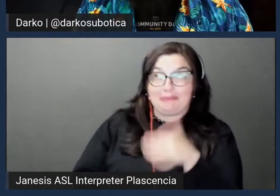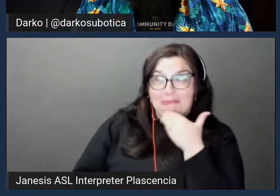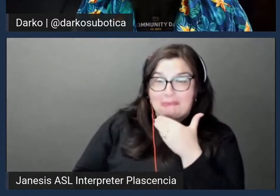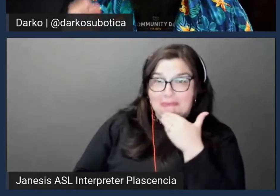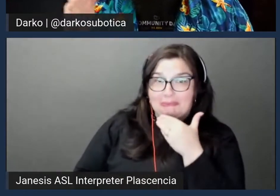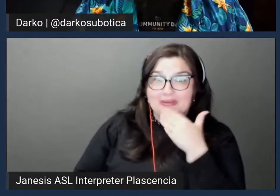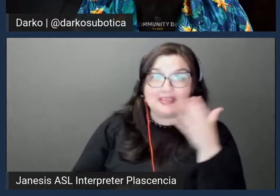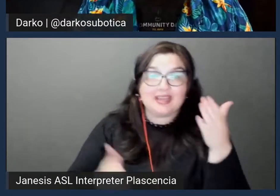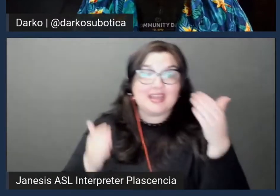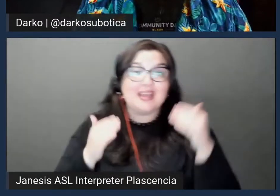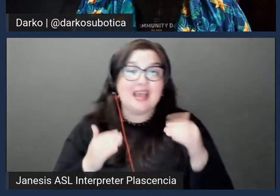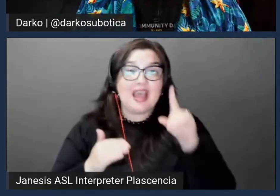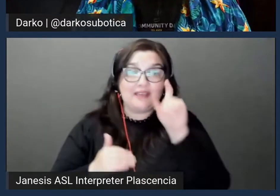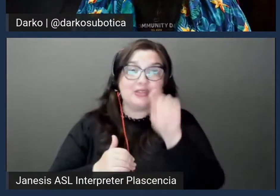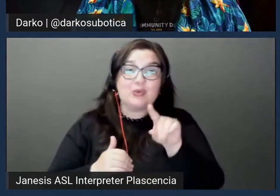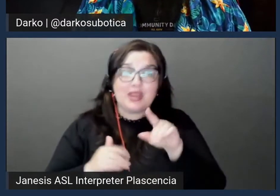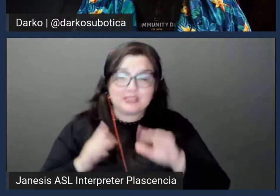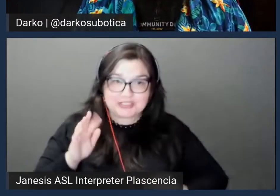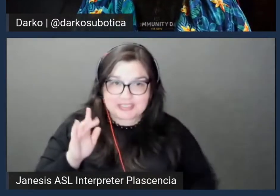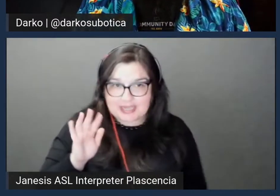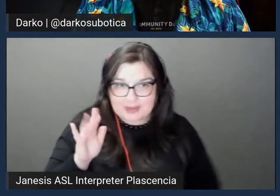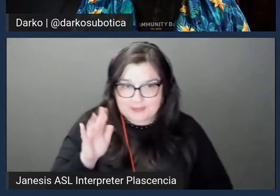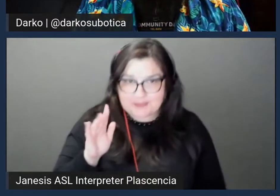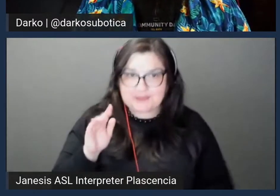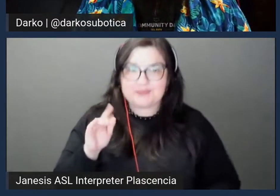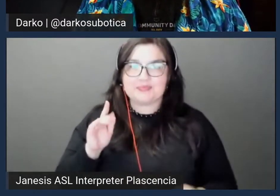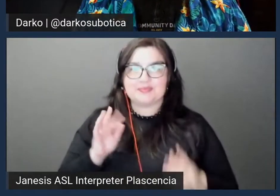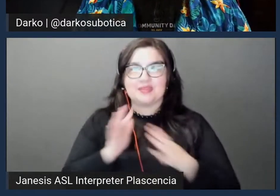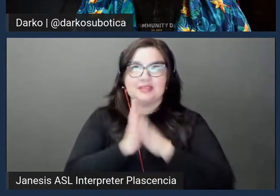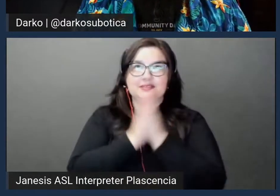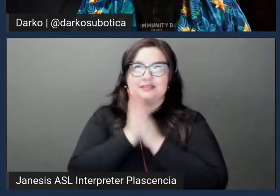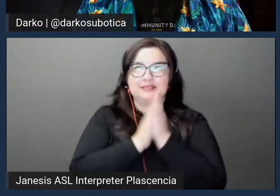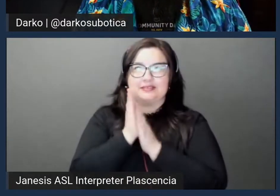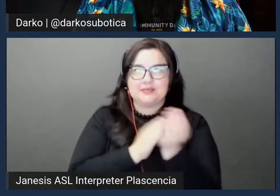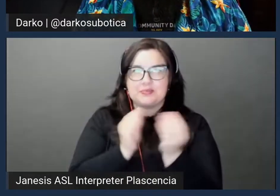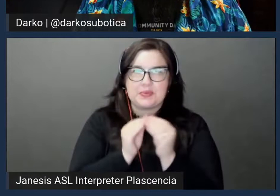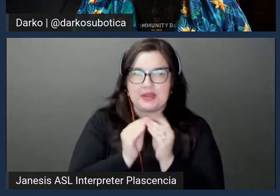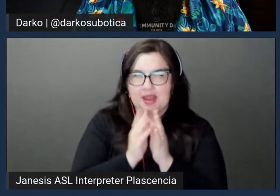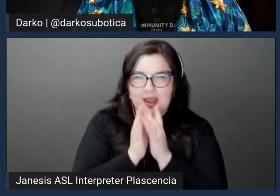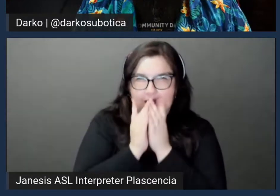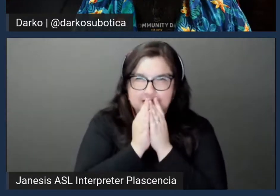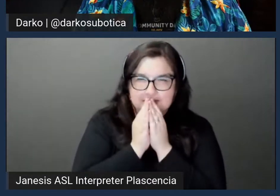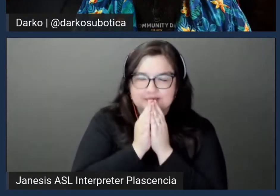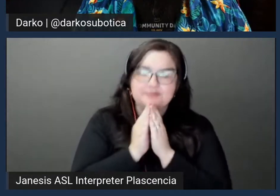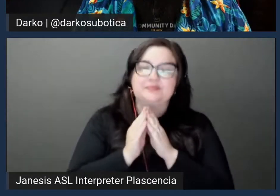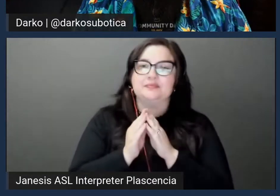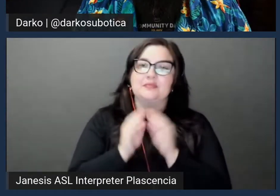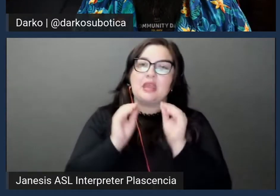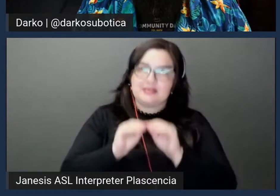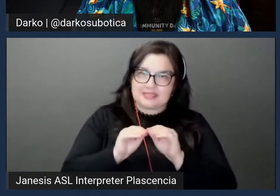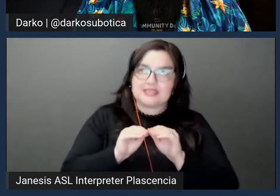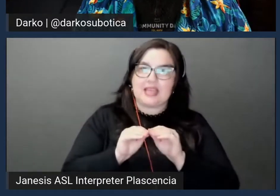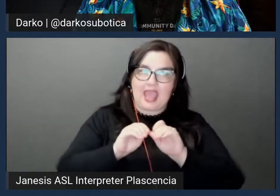(overlapping discussion) A little more ML related right now. So we can deploy models to this device,